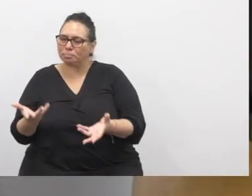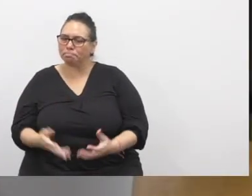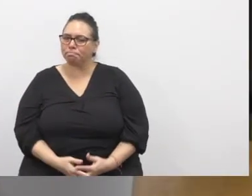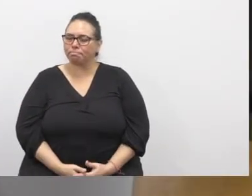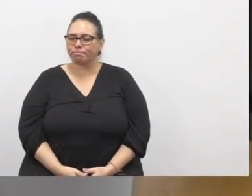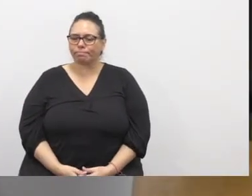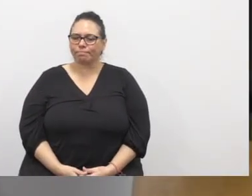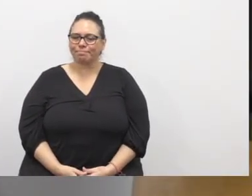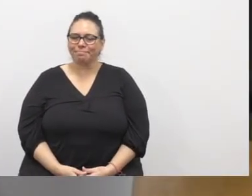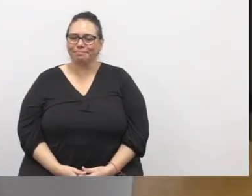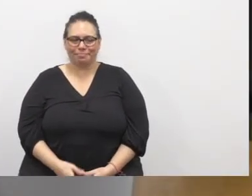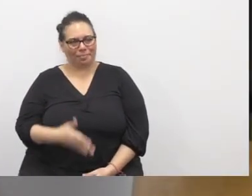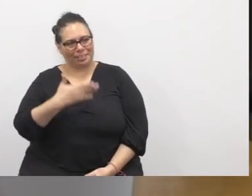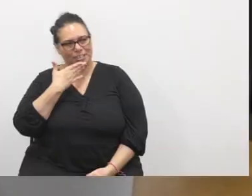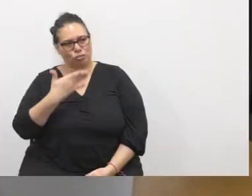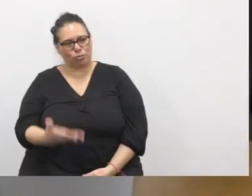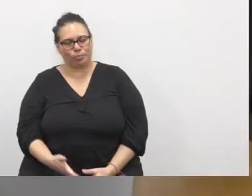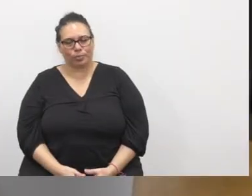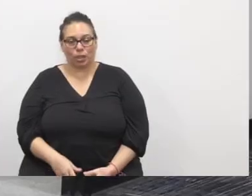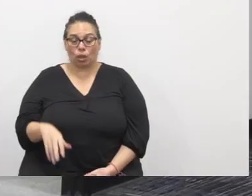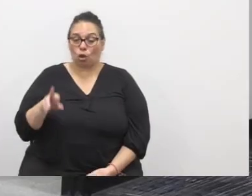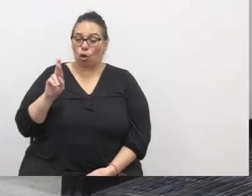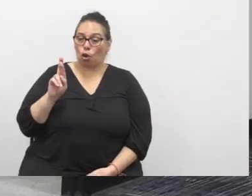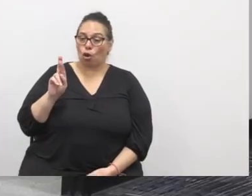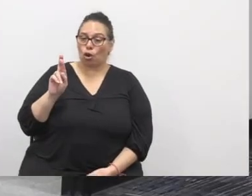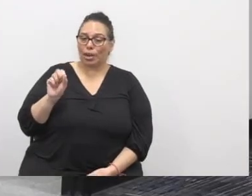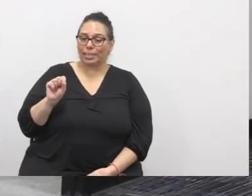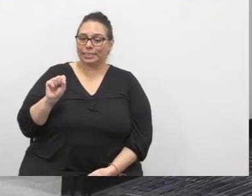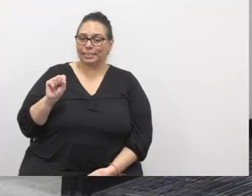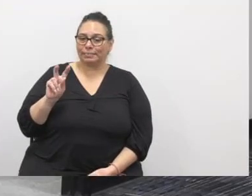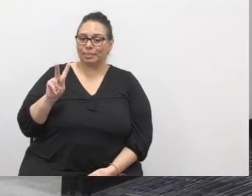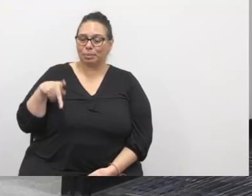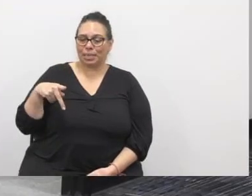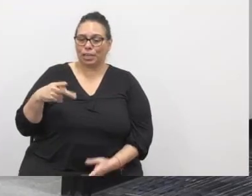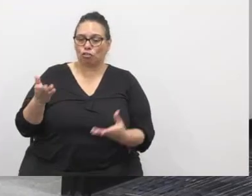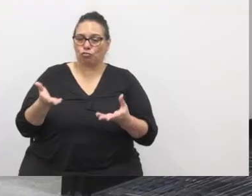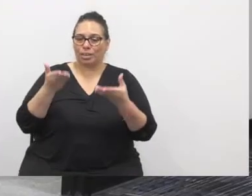Okay, thank you. RSVP stands for Raising Student Voice and Participation.